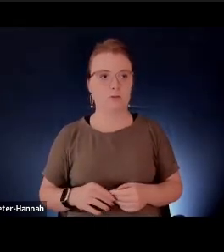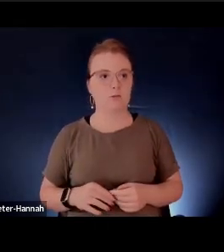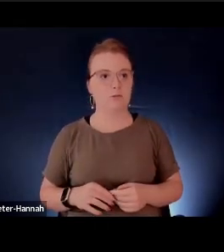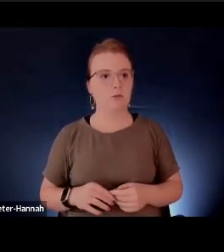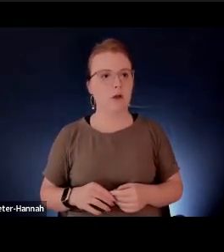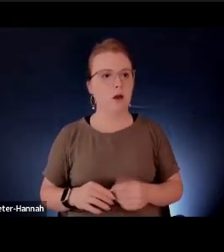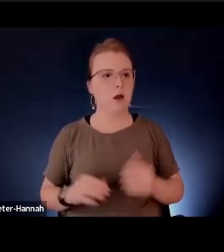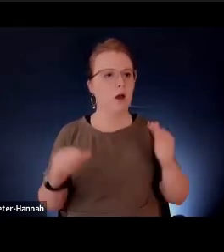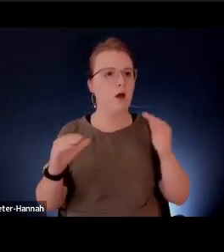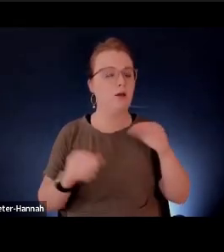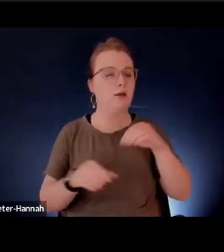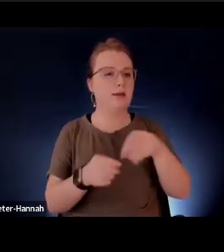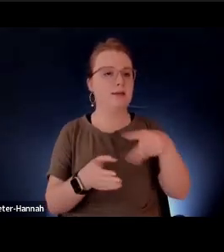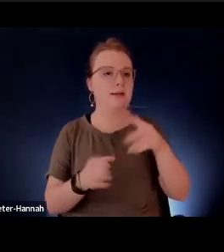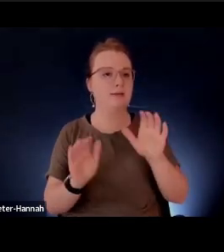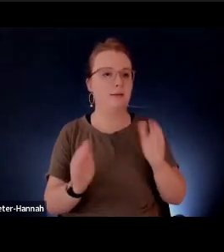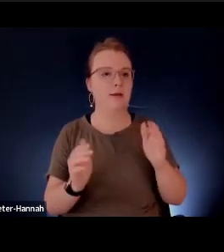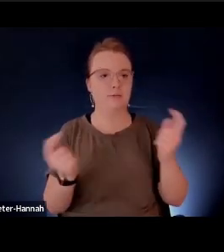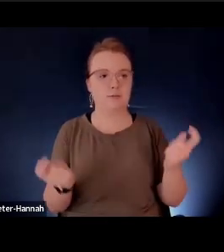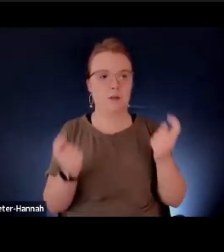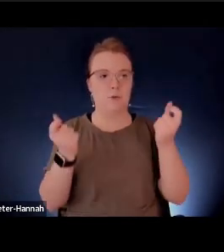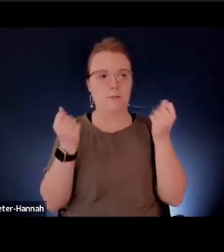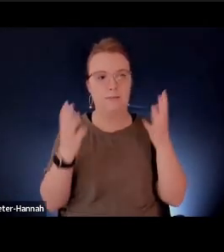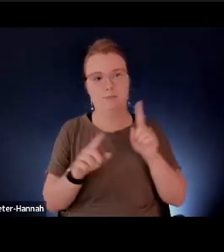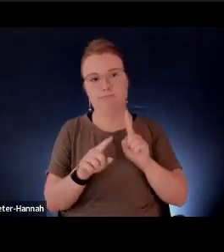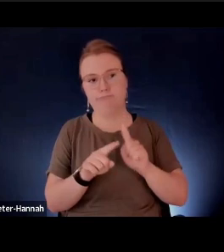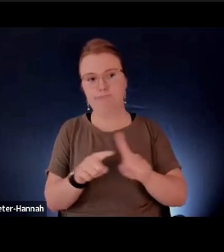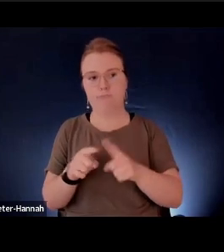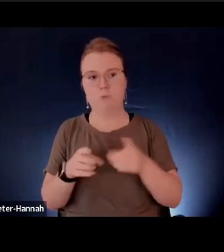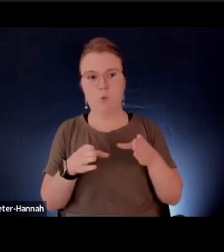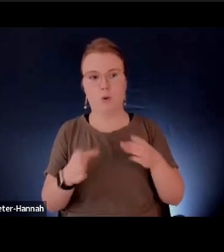in a dance class. Celebrate many different ways to show the concept.